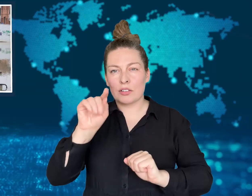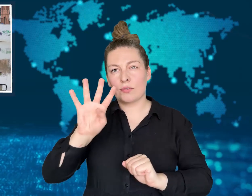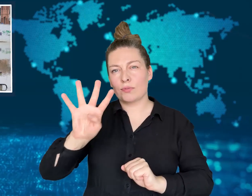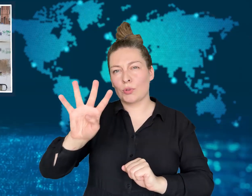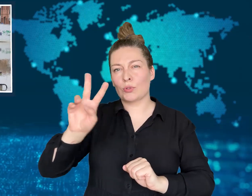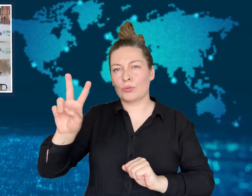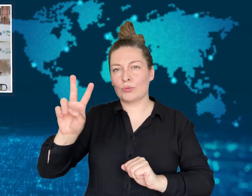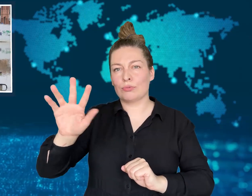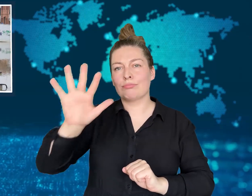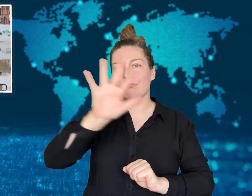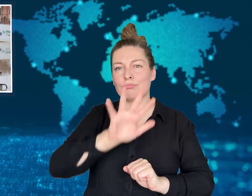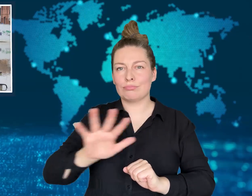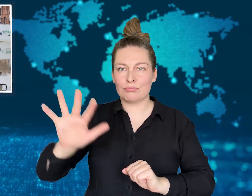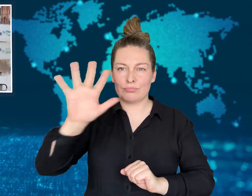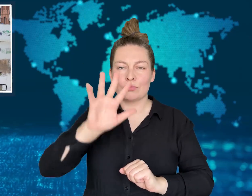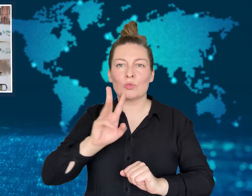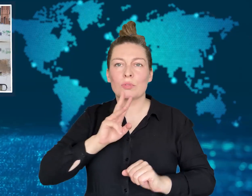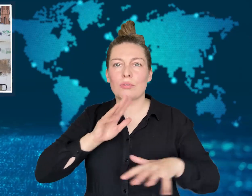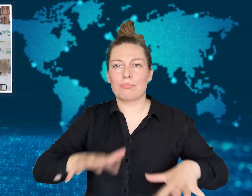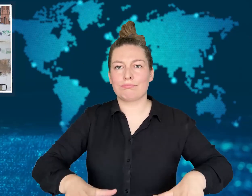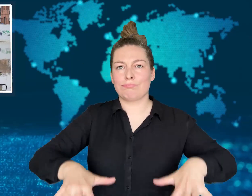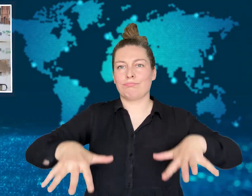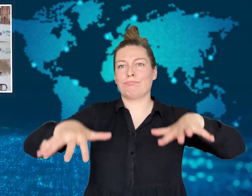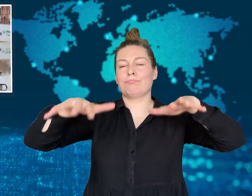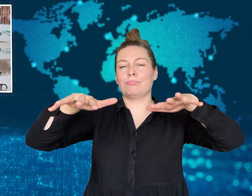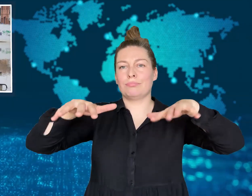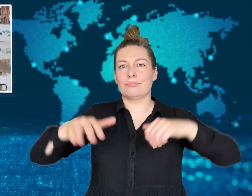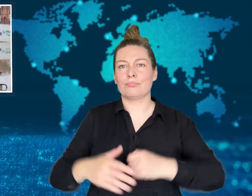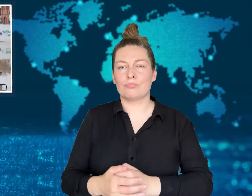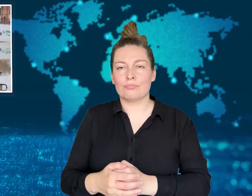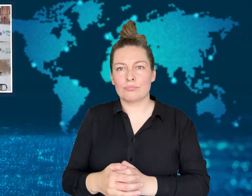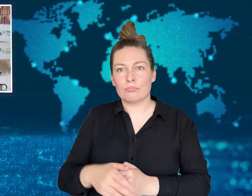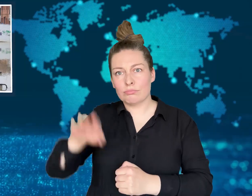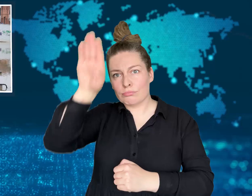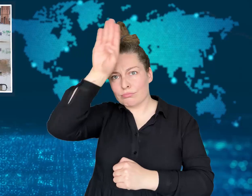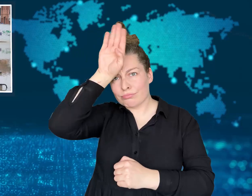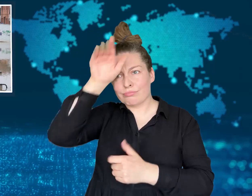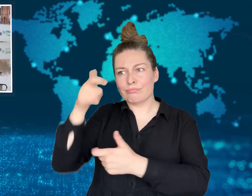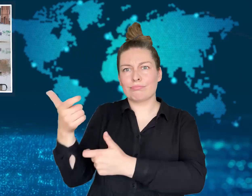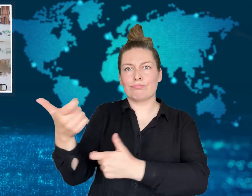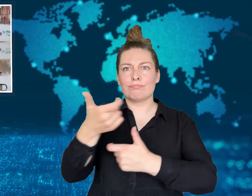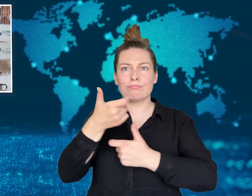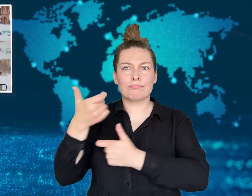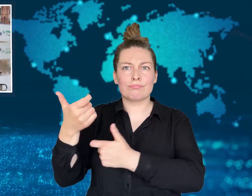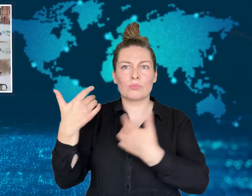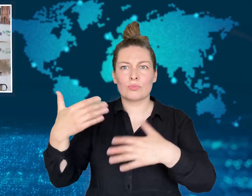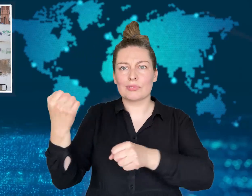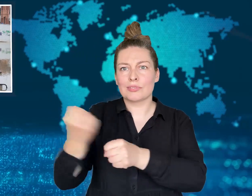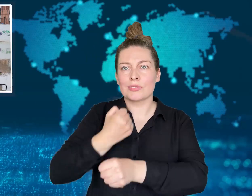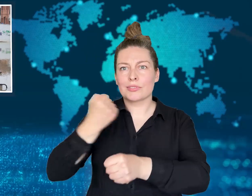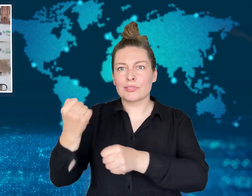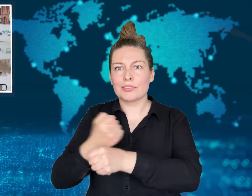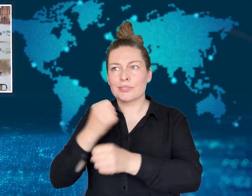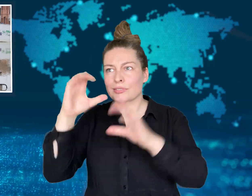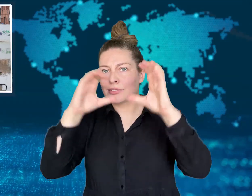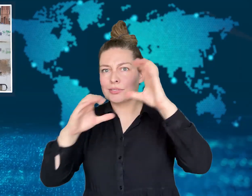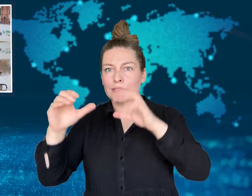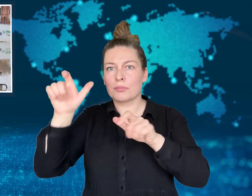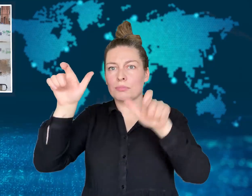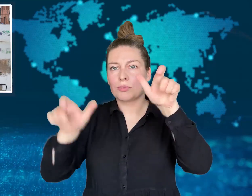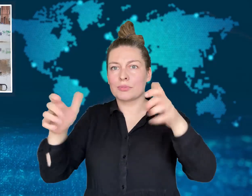Some were taken from their houses in rubber dinghies.